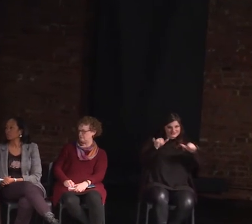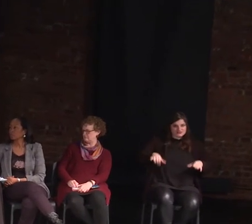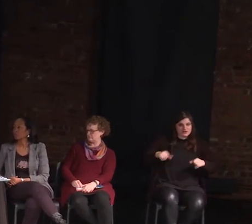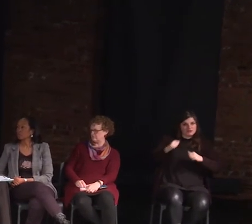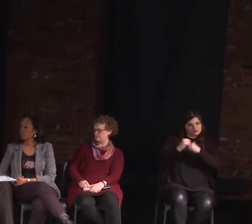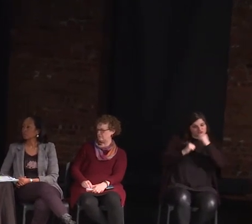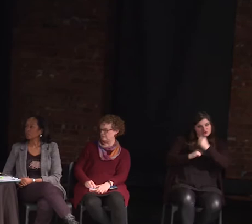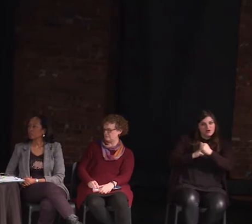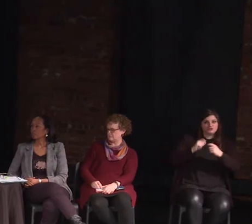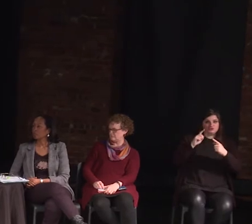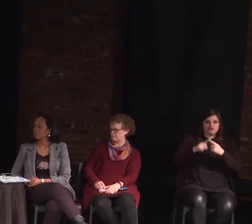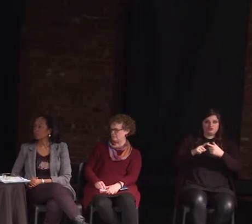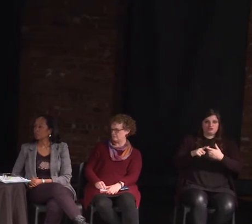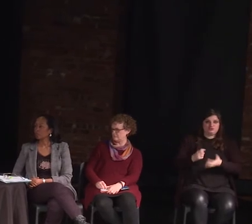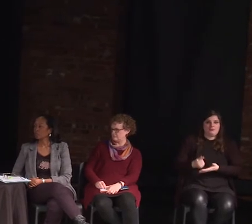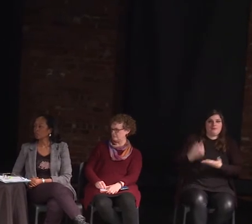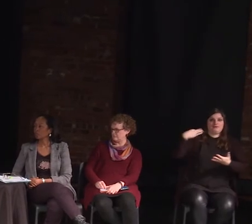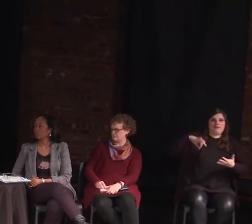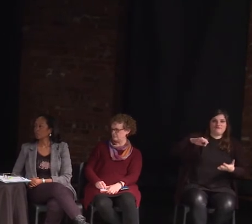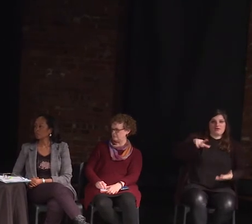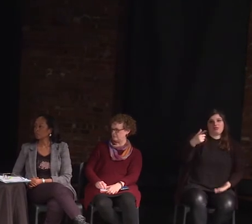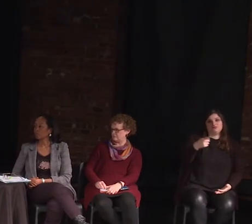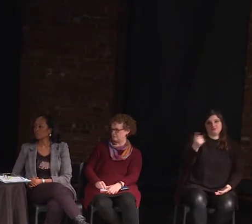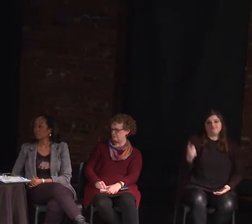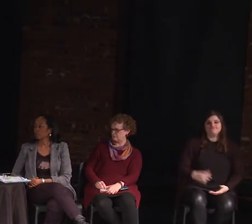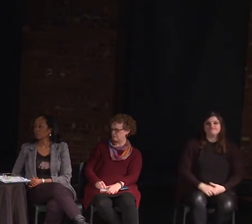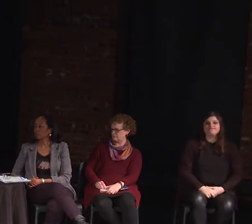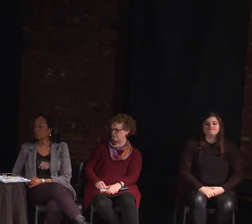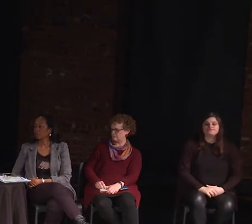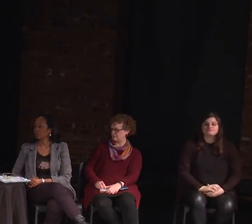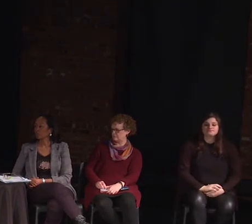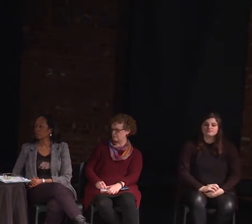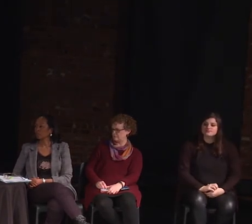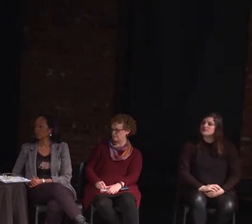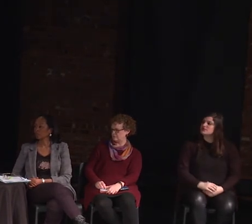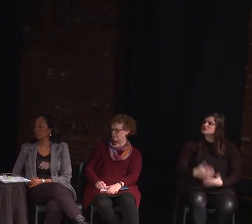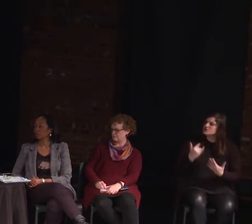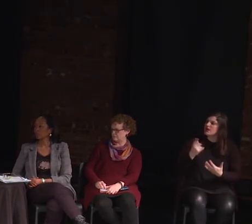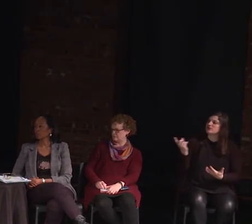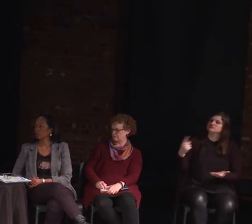Tom, obviously in the course of this year, you had your cultural plan and the work around